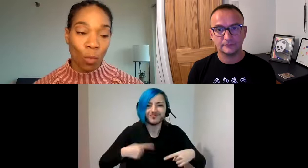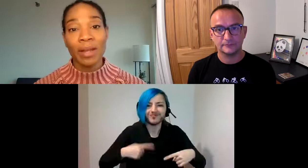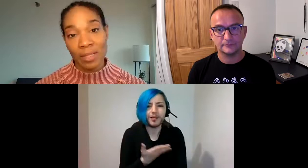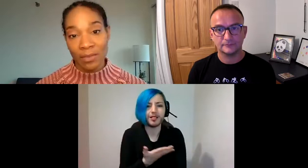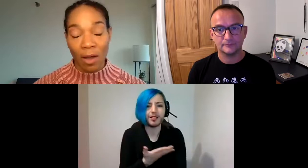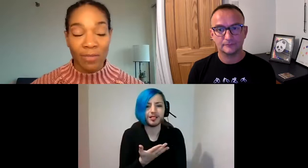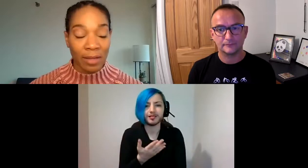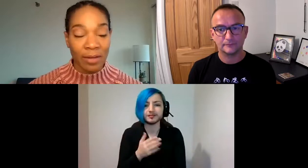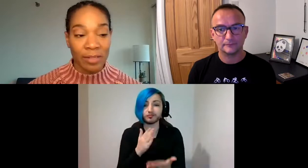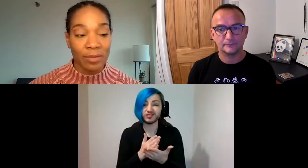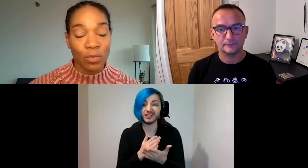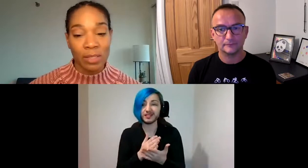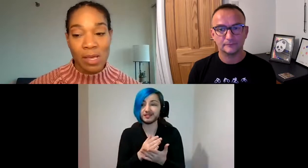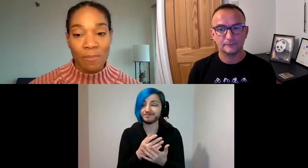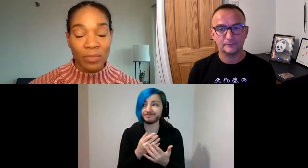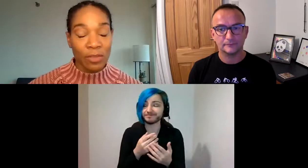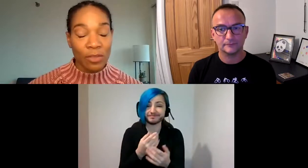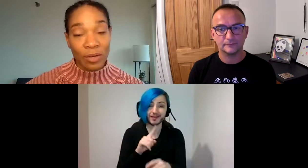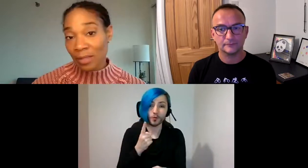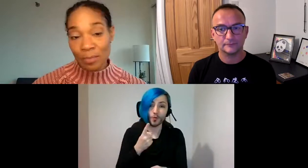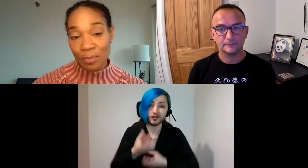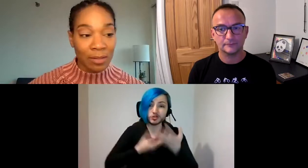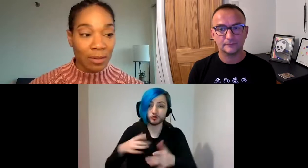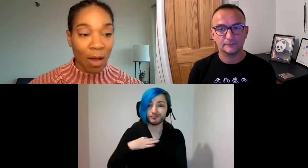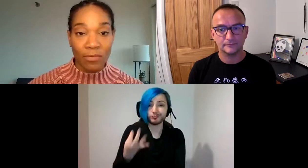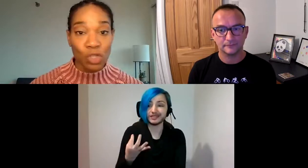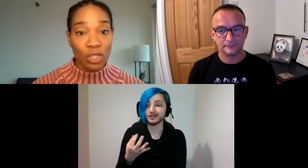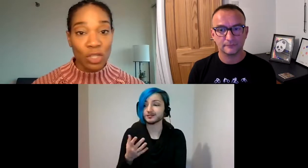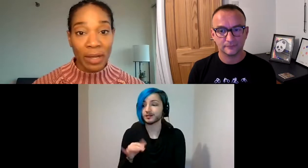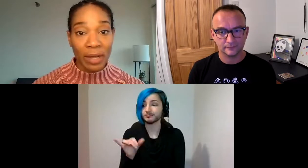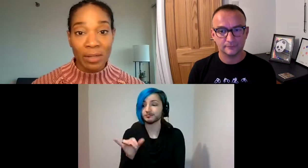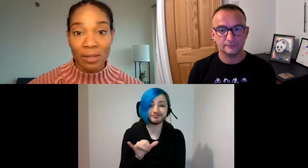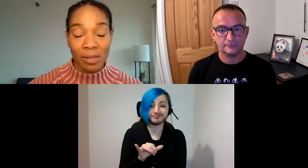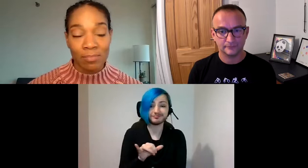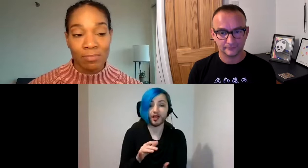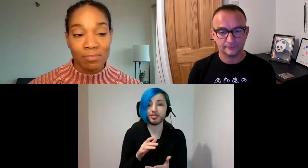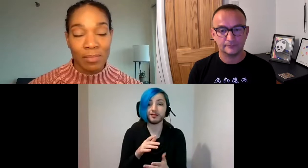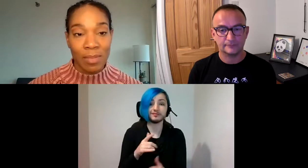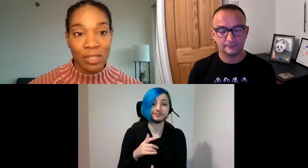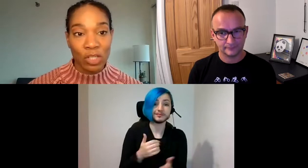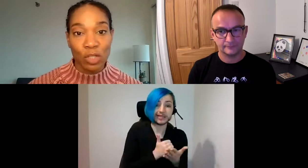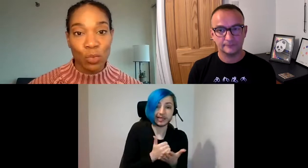white and it was not inclusive to again that spectrum of identity.